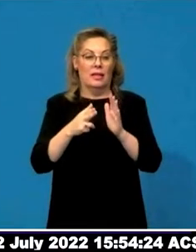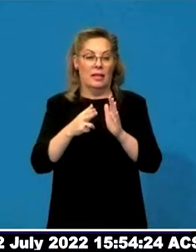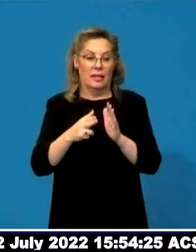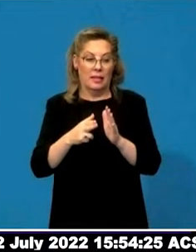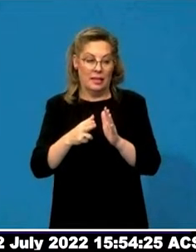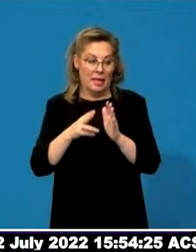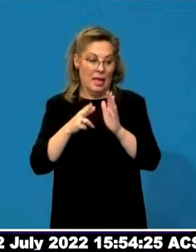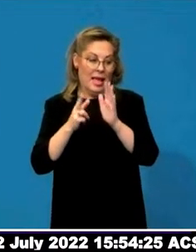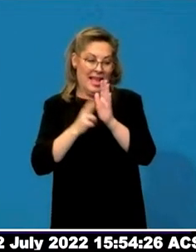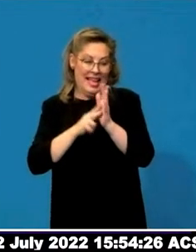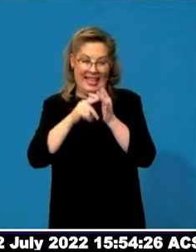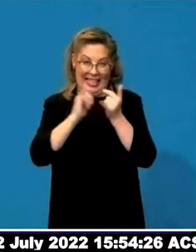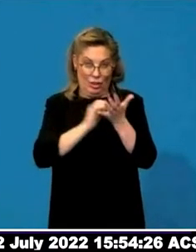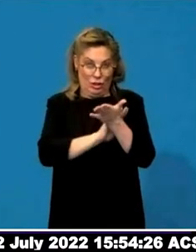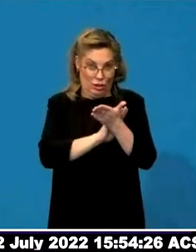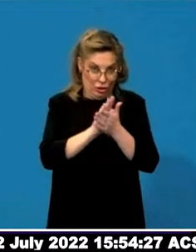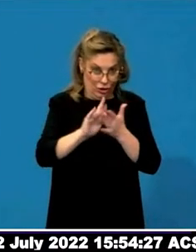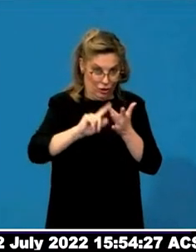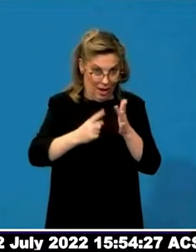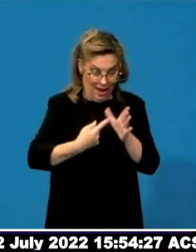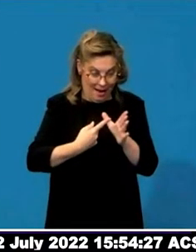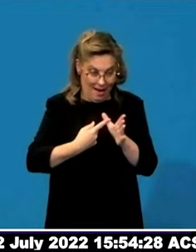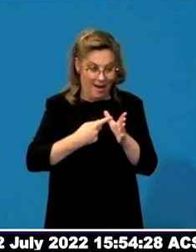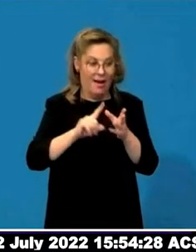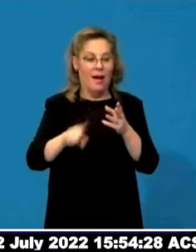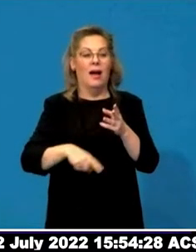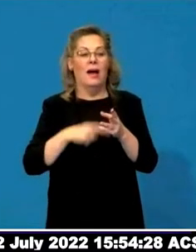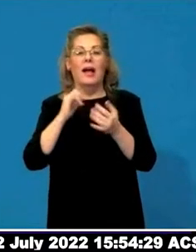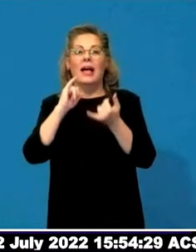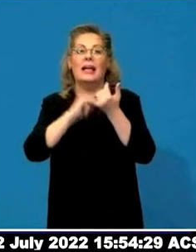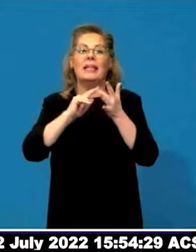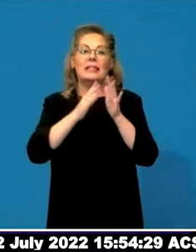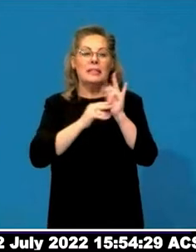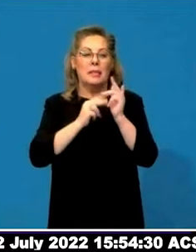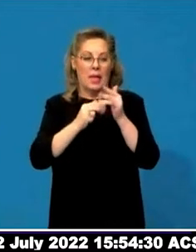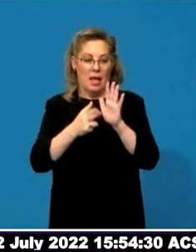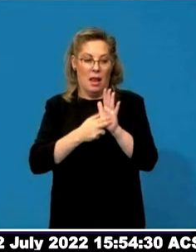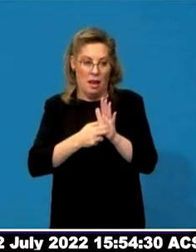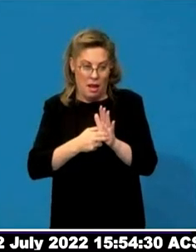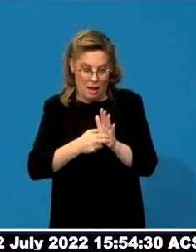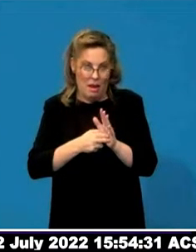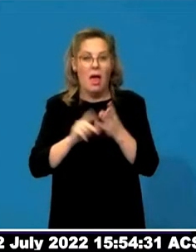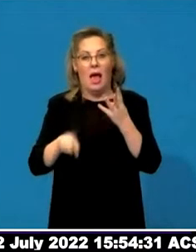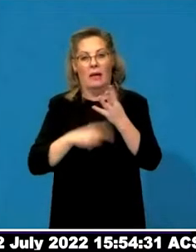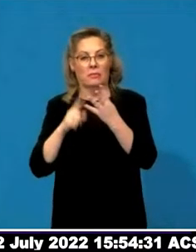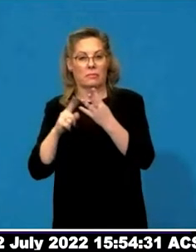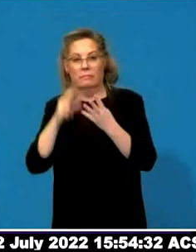And your husband is very well-known throughout the Torres Strait and Australia? Yes.